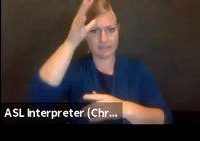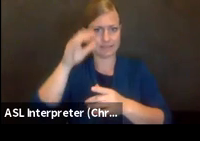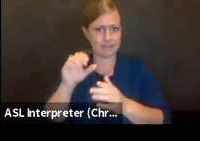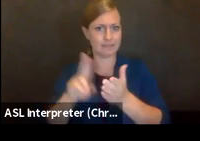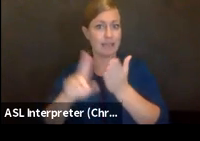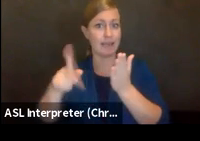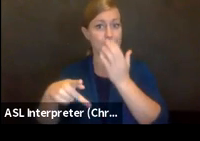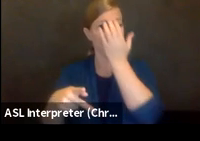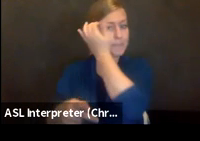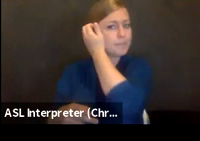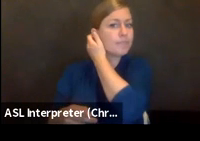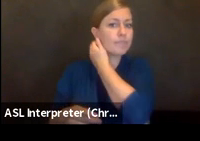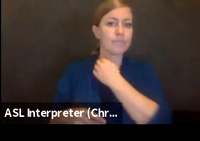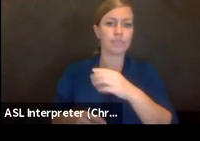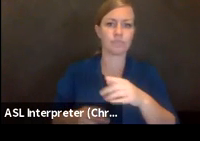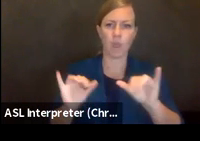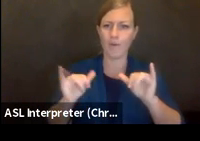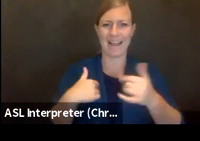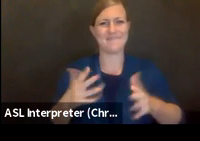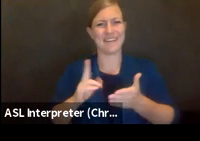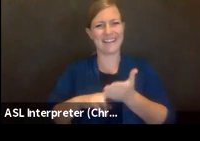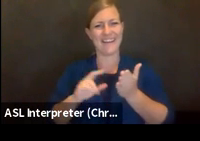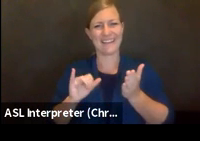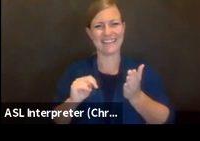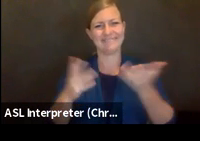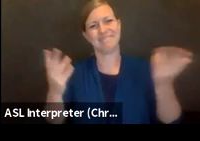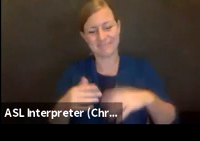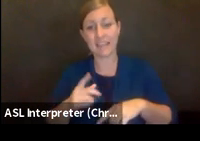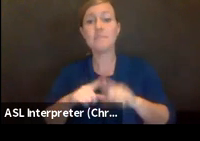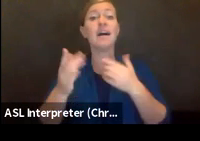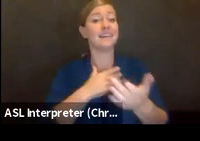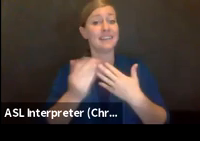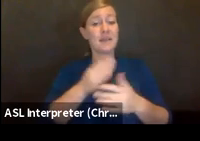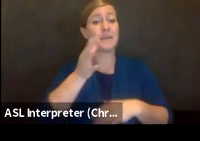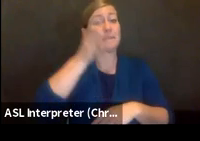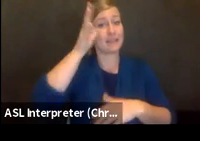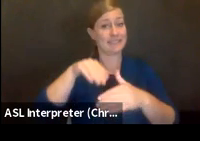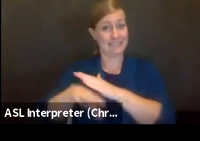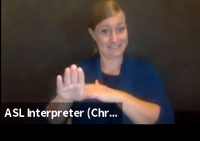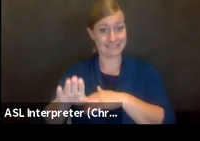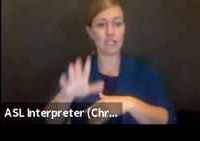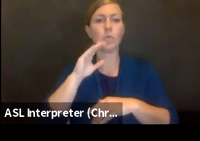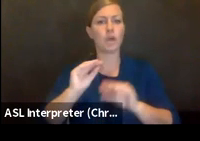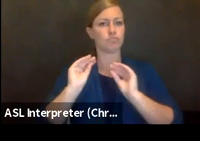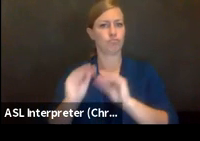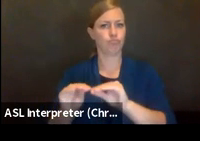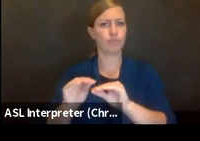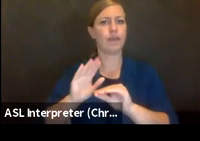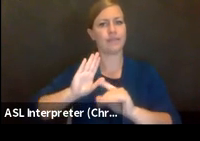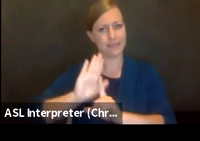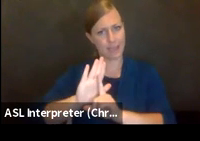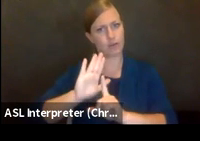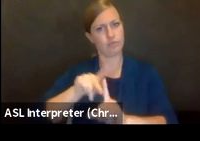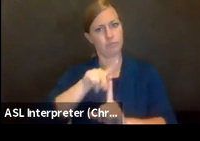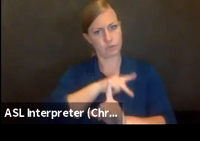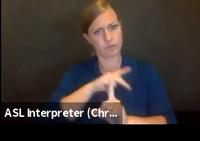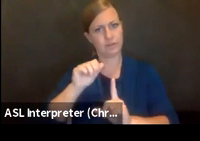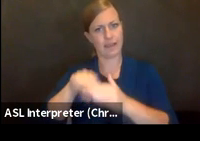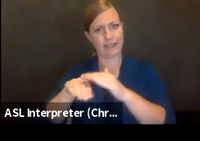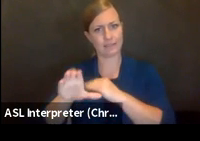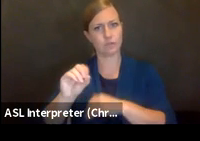ESD 189 - Amy Colburn: Now add I I'm already logged in, so it's not gonna let me do that. But when the parents login, they're going to put in their student their access code and then they'll be able to see and